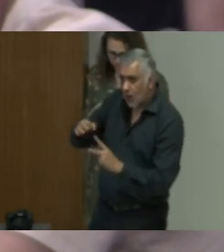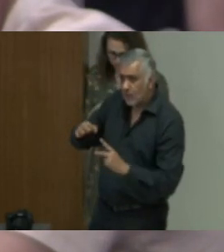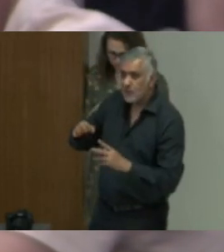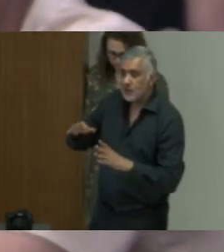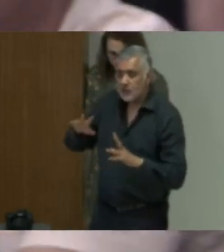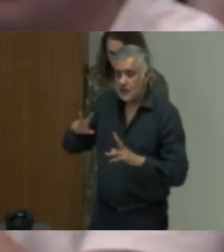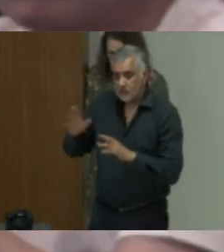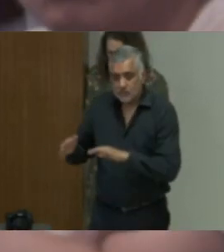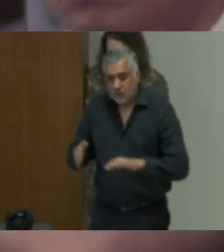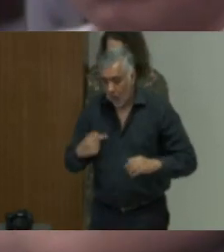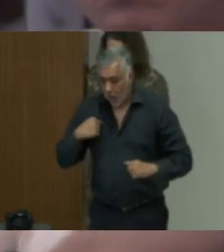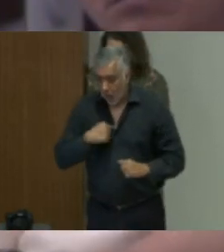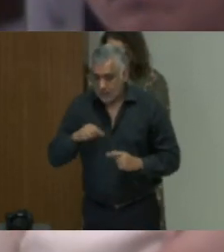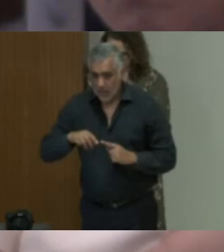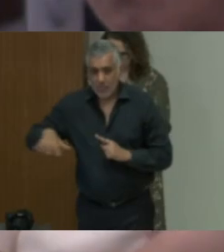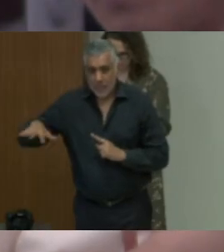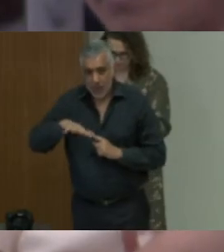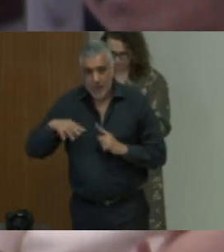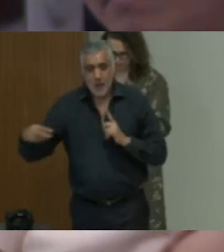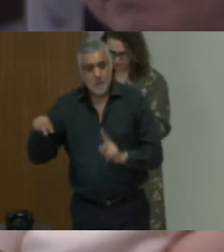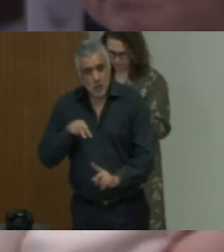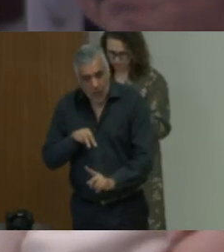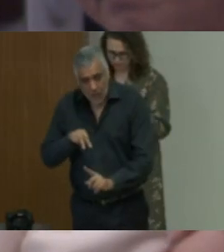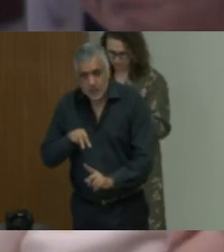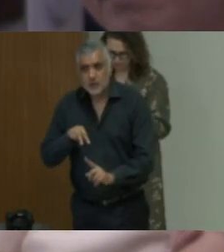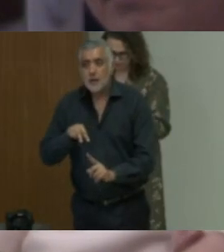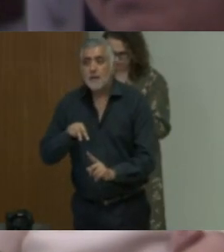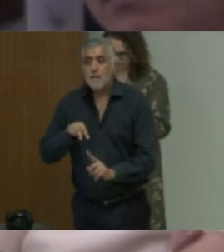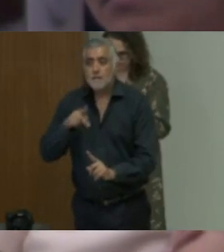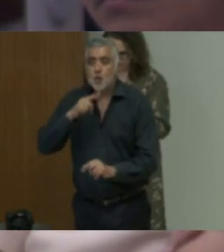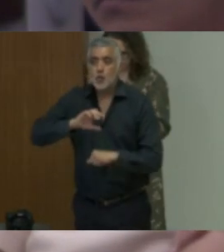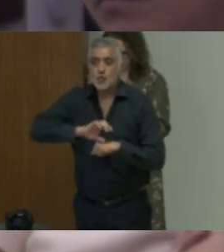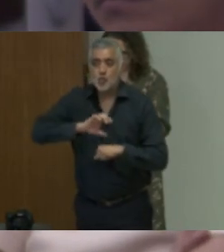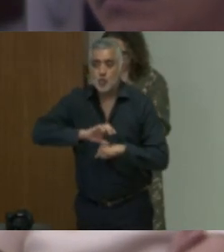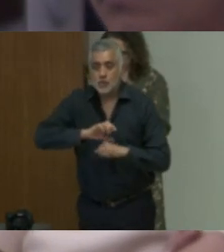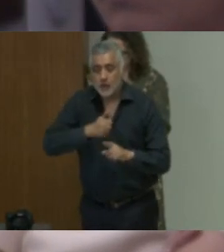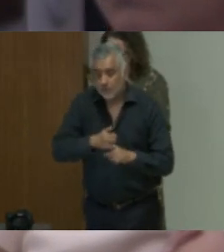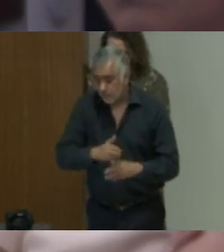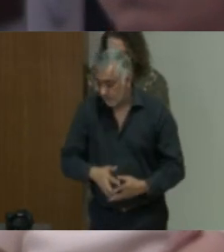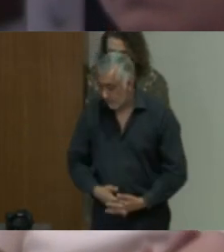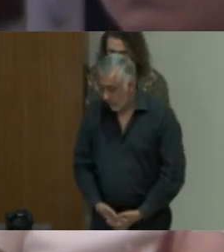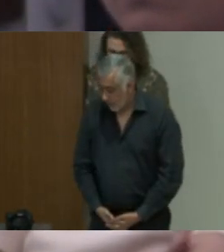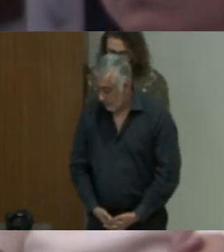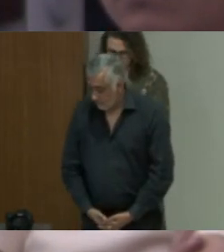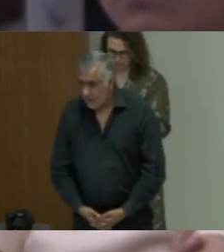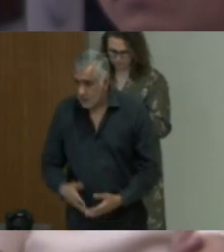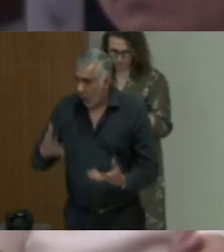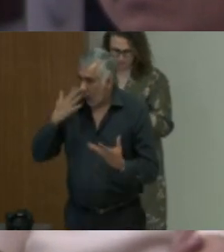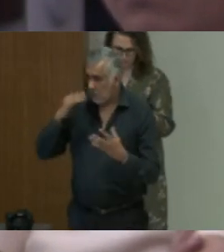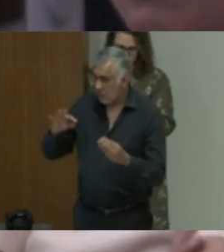paradigms in the institution of the church itself. Any comments about that?